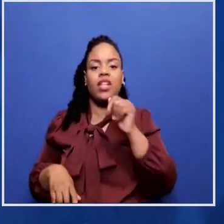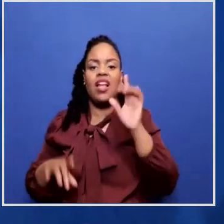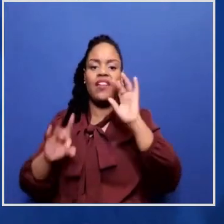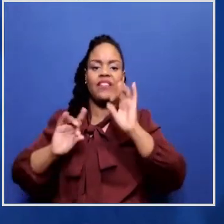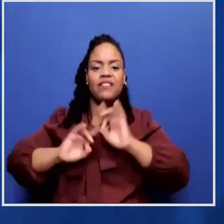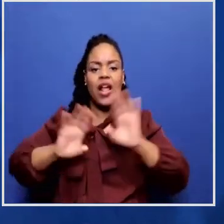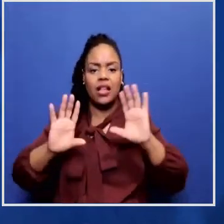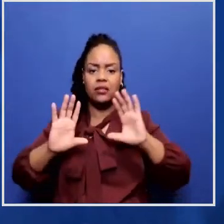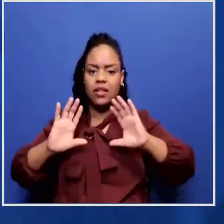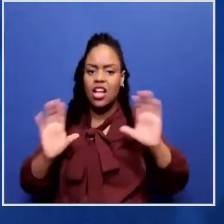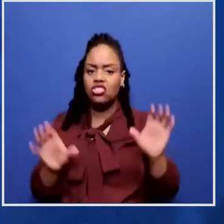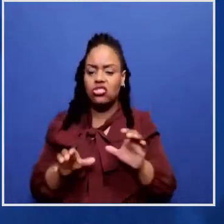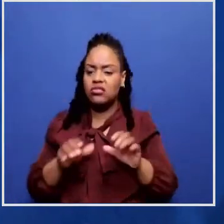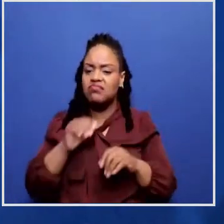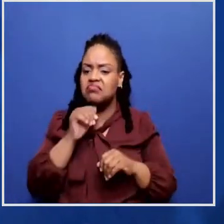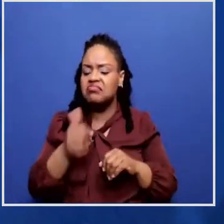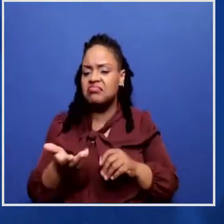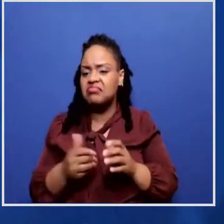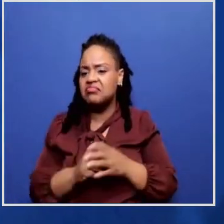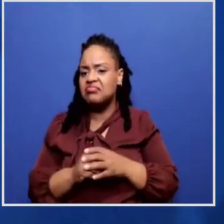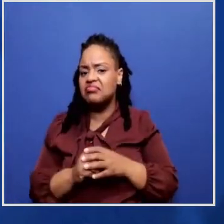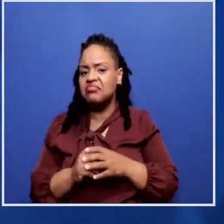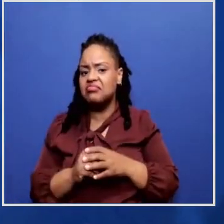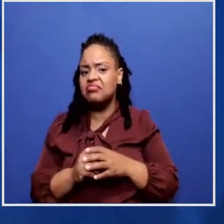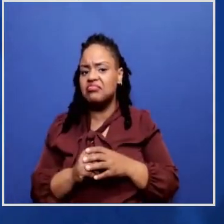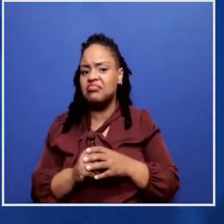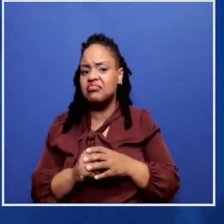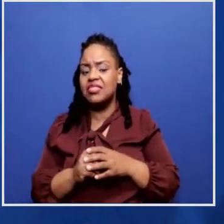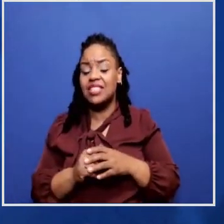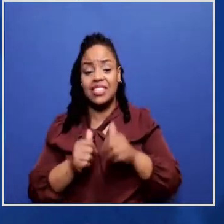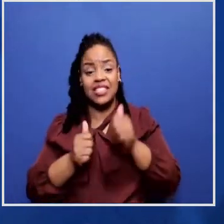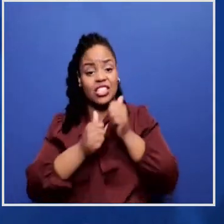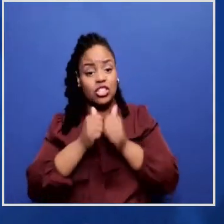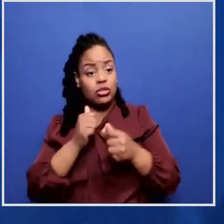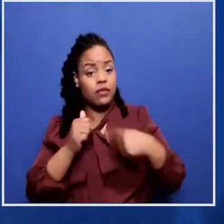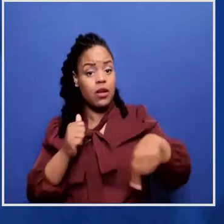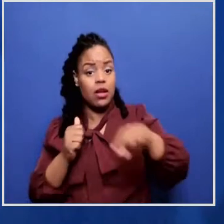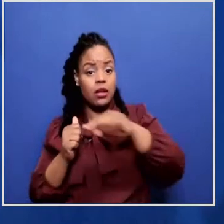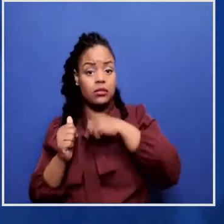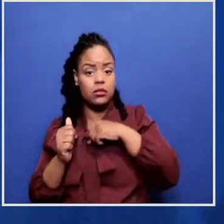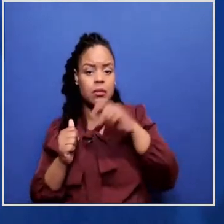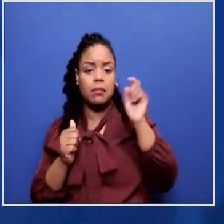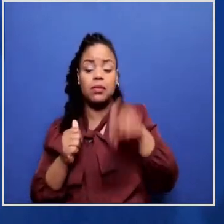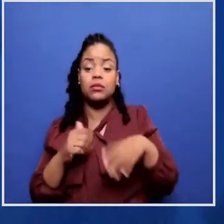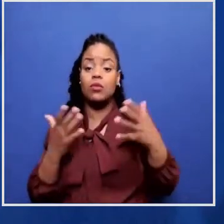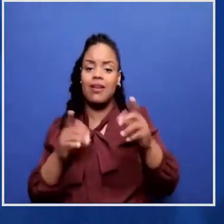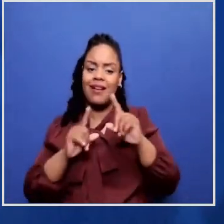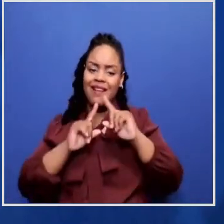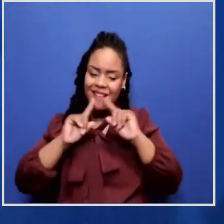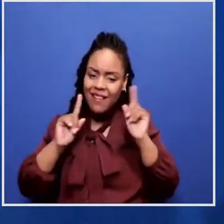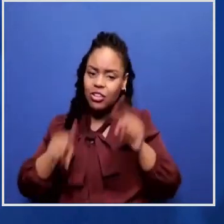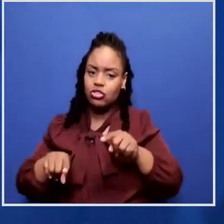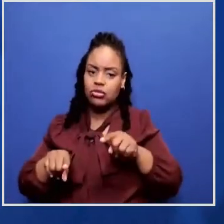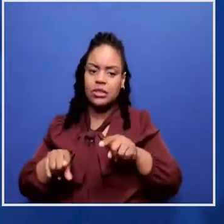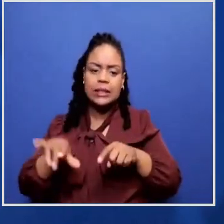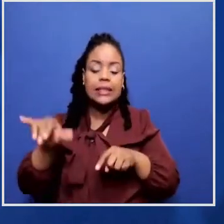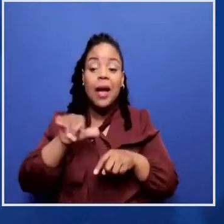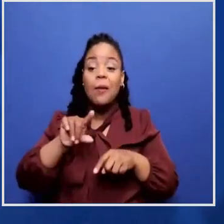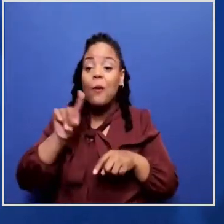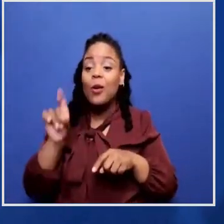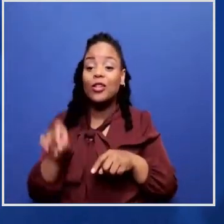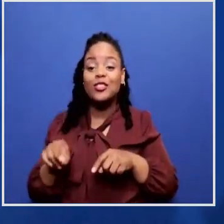NONVIOLENT ACTIONS.